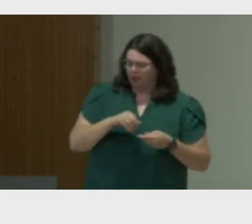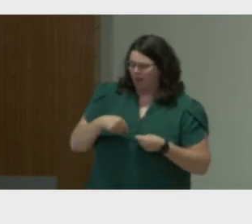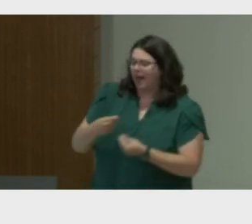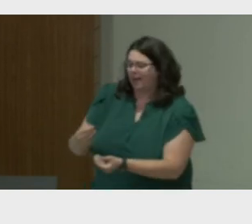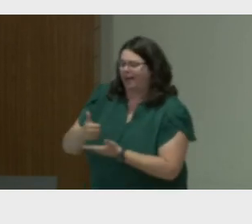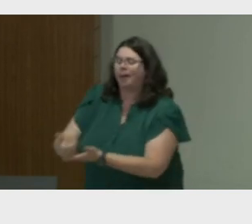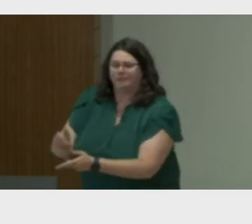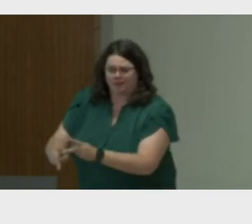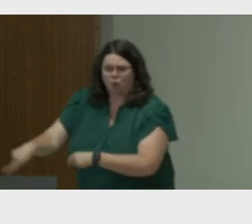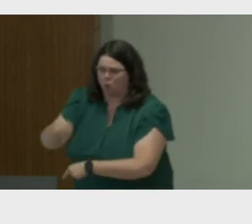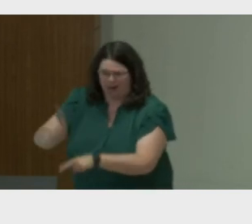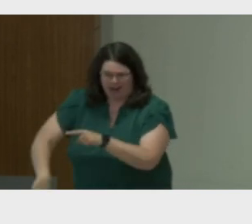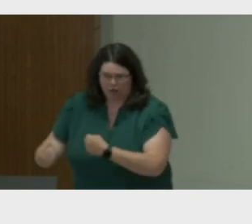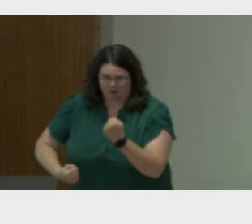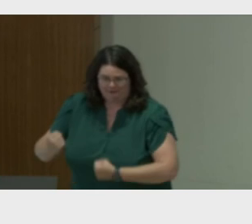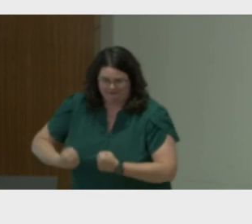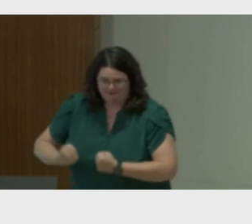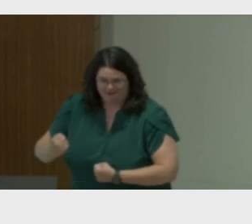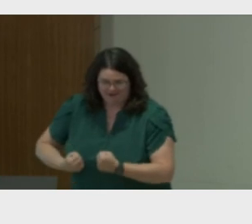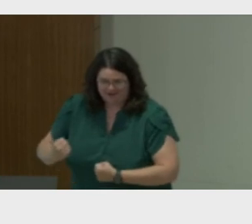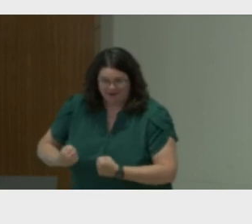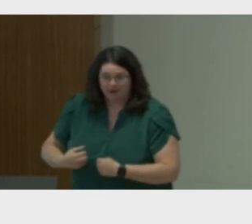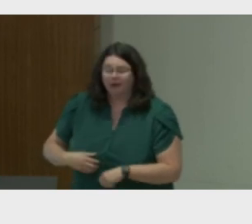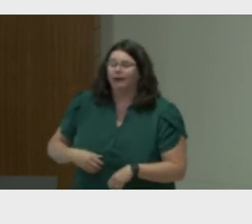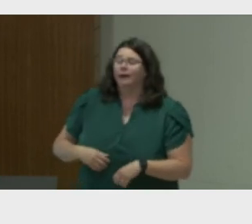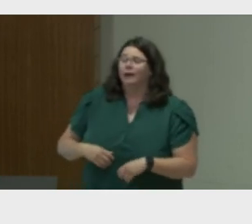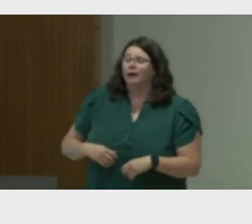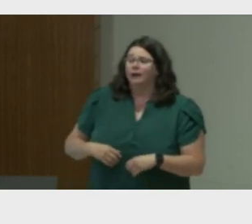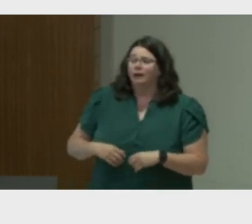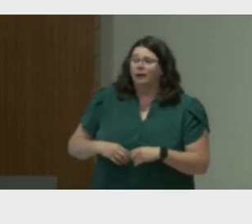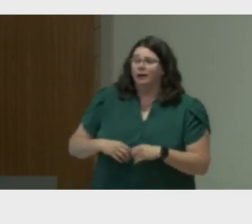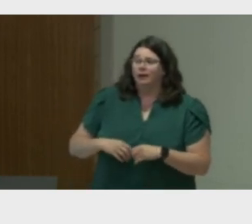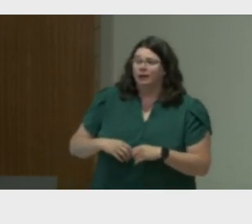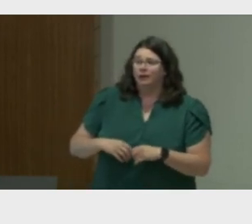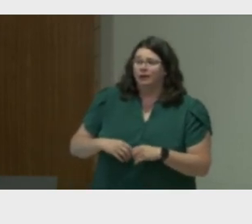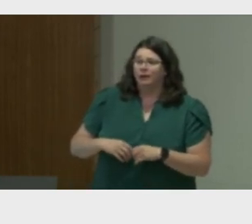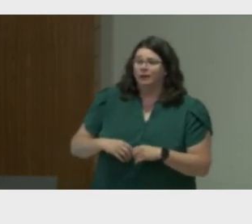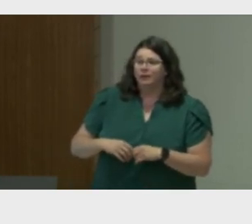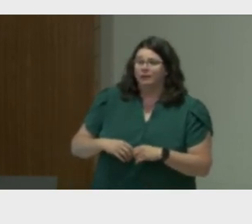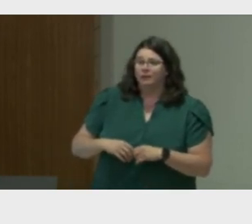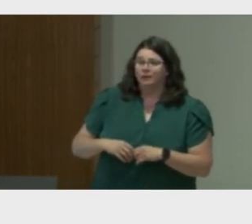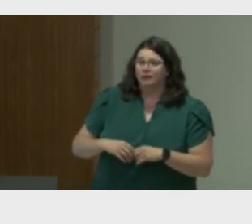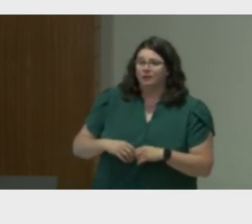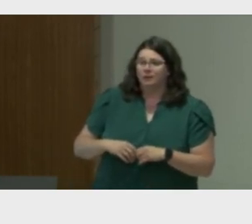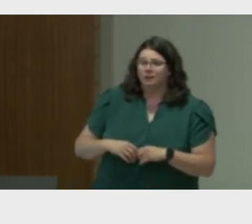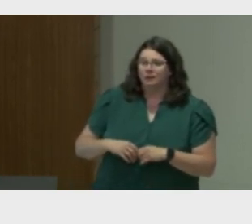And many of those who were helped in this way could, for example, give other people research skills,